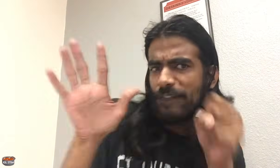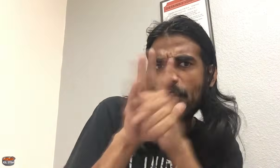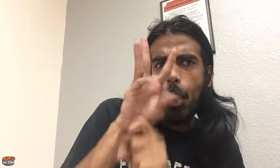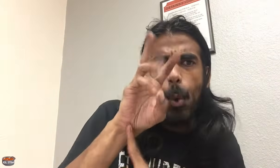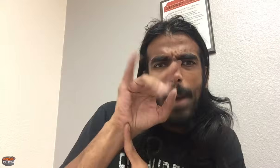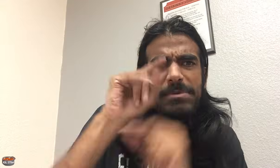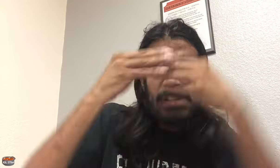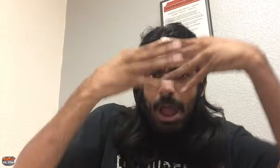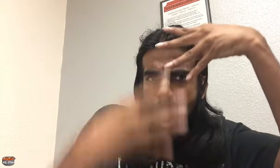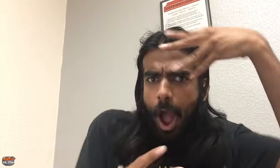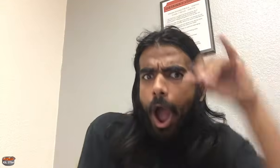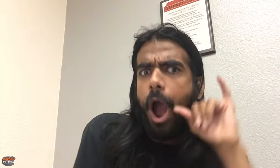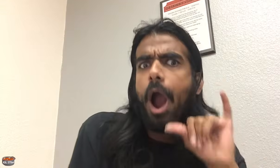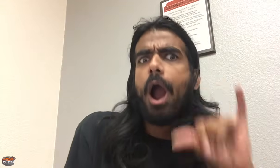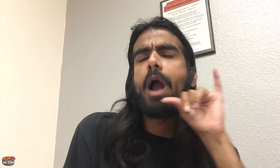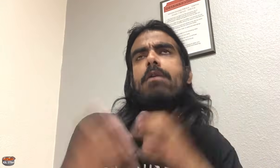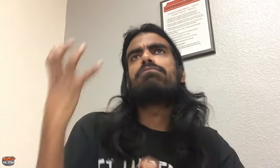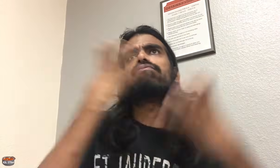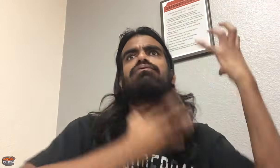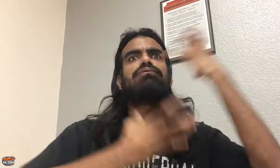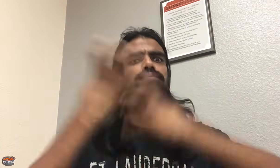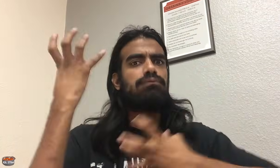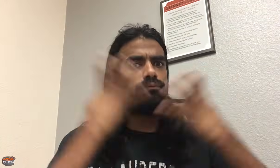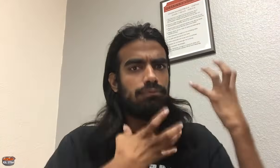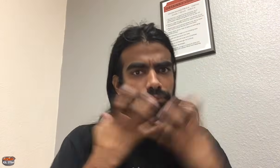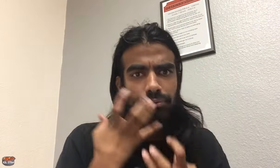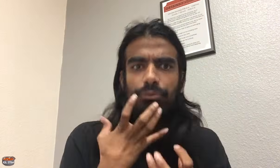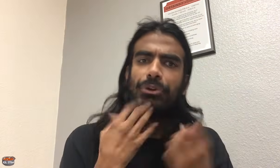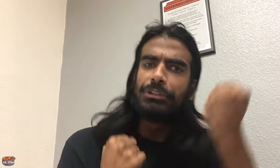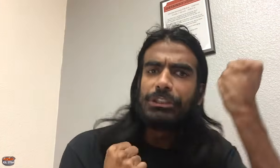They look on the internet and you have a full website with all your information and it's just great!